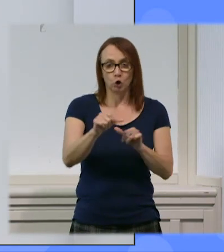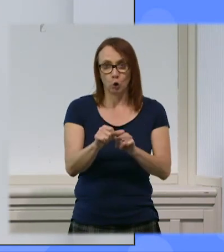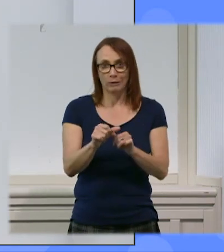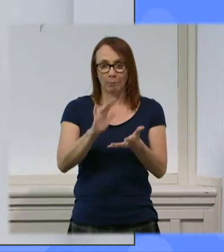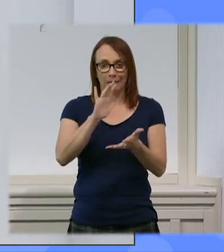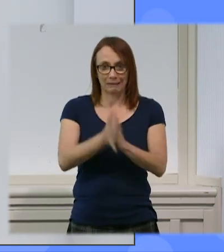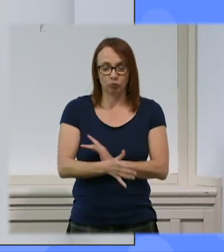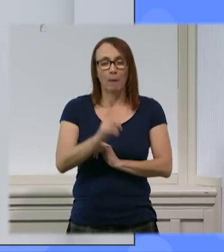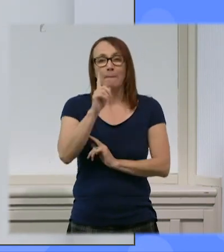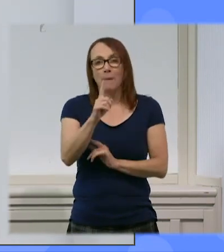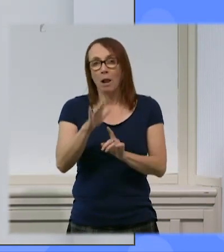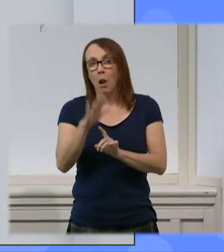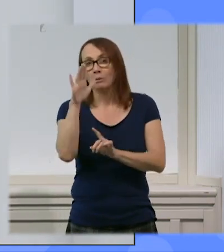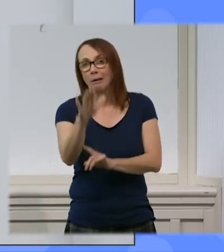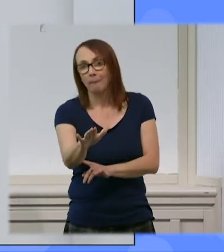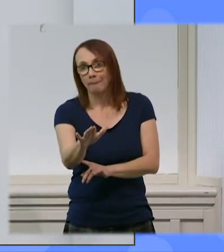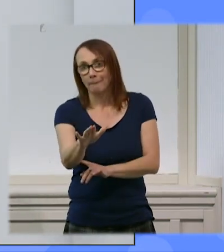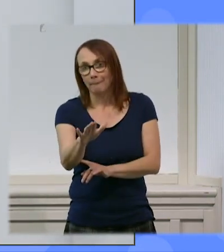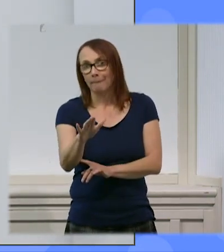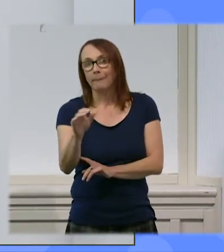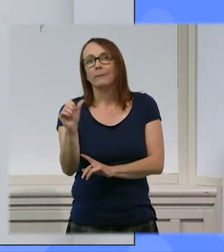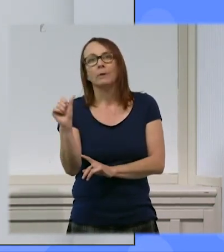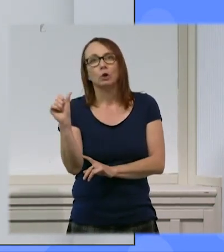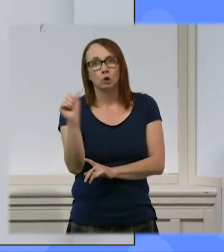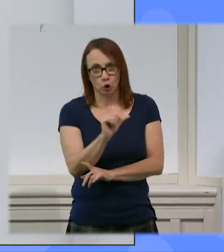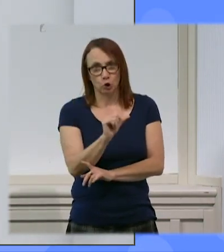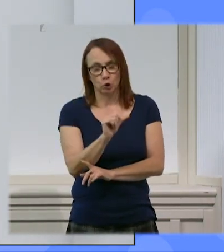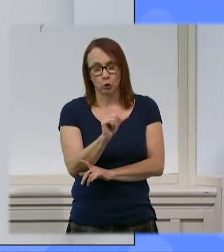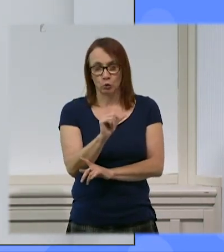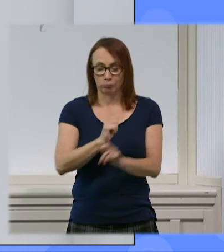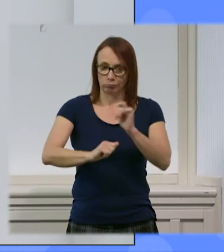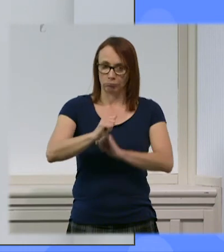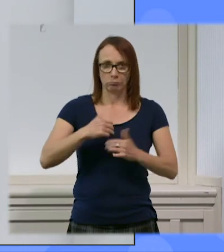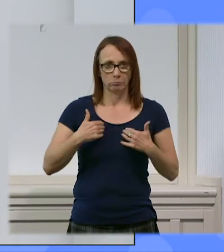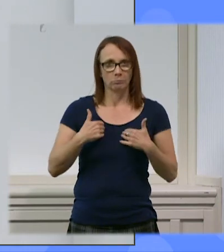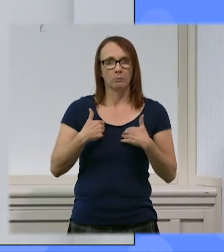benefit going forward should be healthier yeah because you're not living